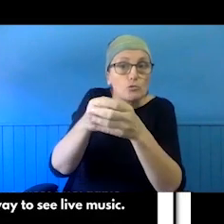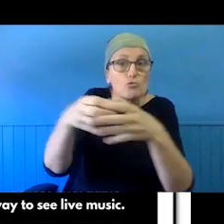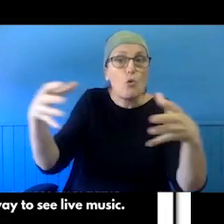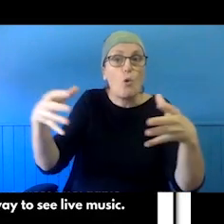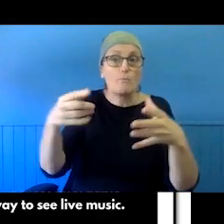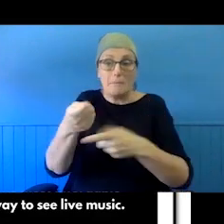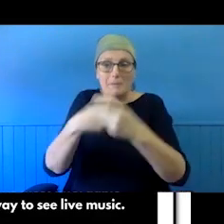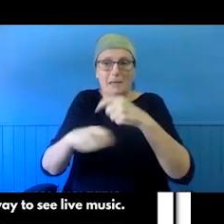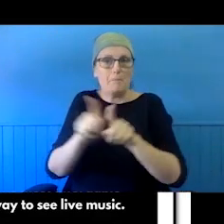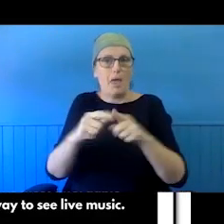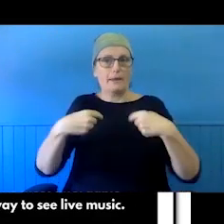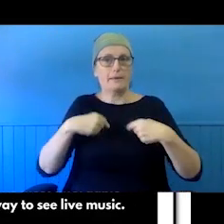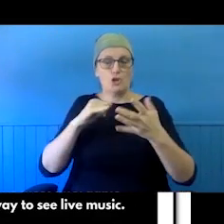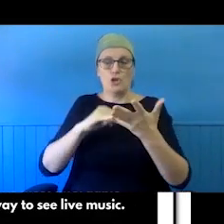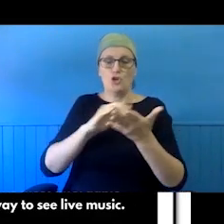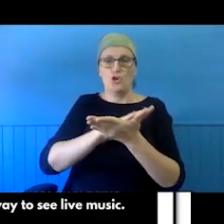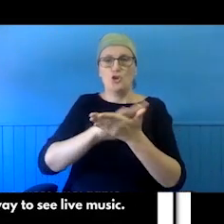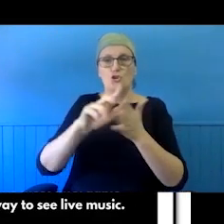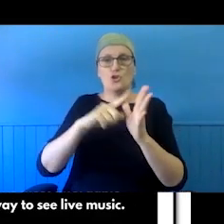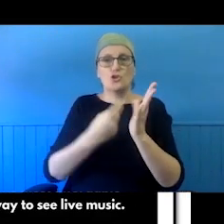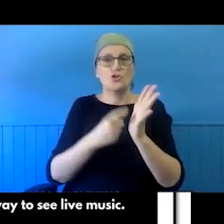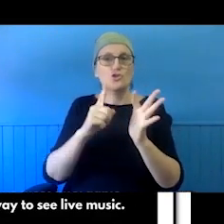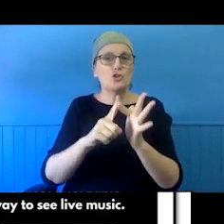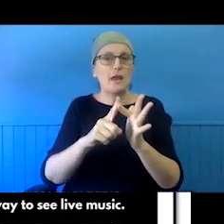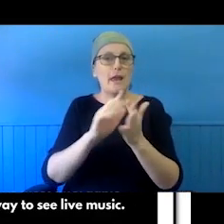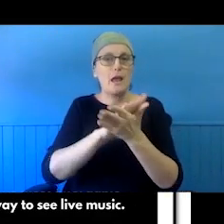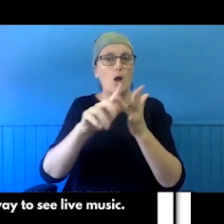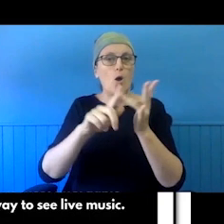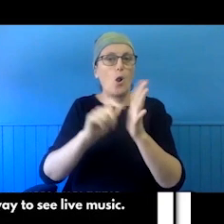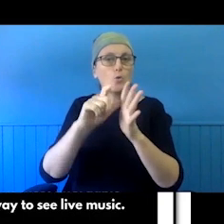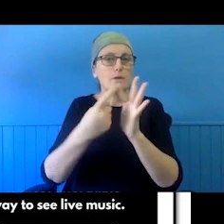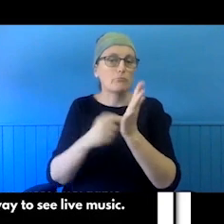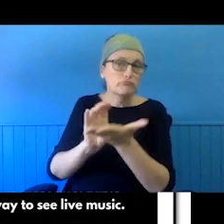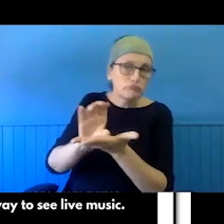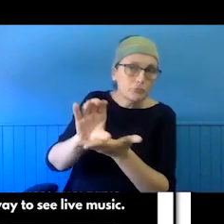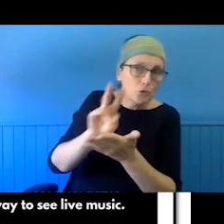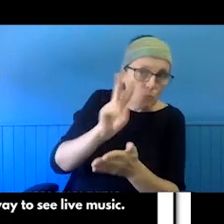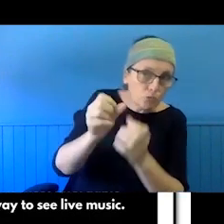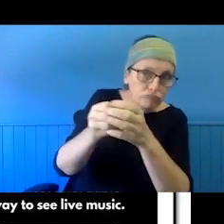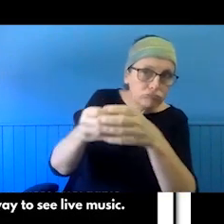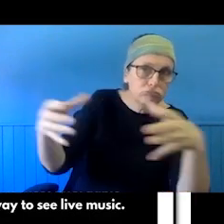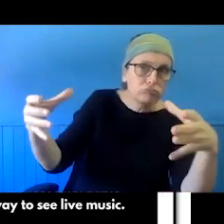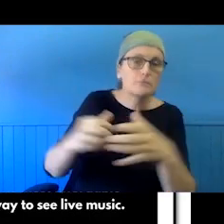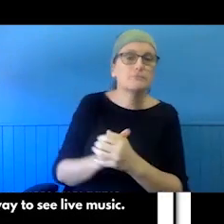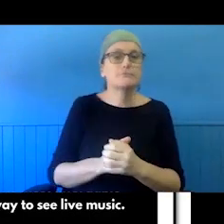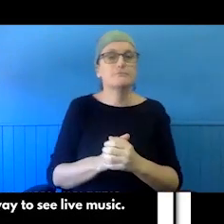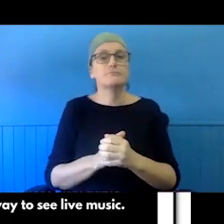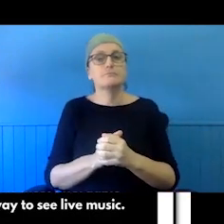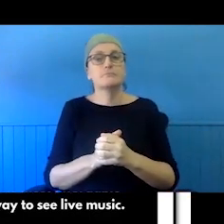level. And the classic example of this was a craft brewery in the UK called Brewdog. They had the best line ever for crowd equity where